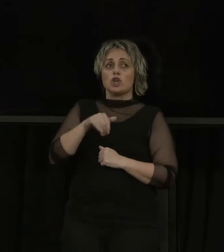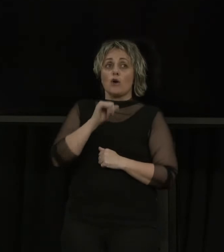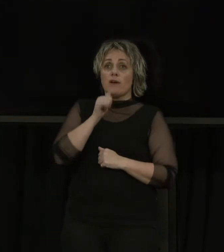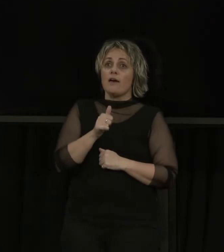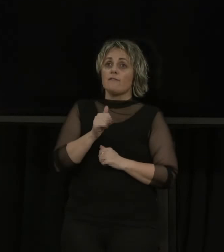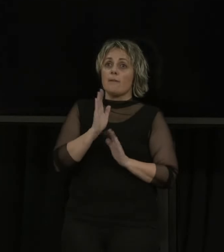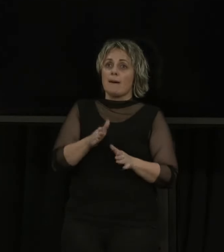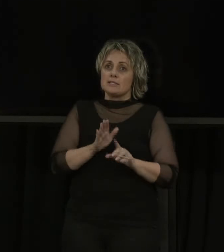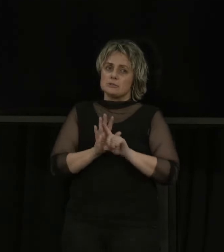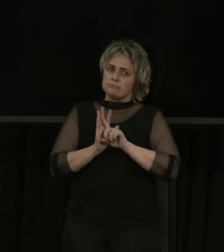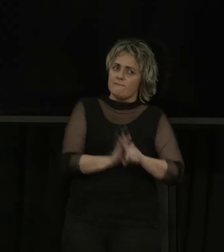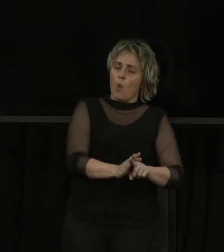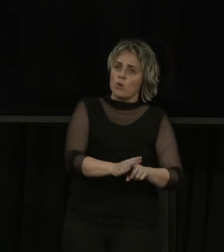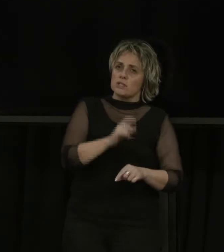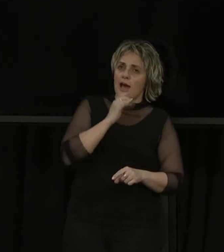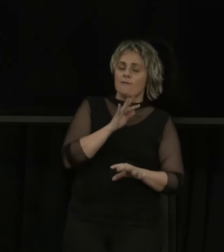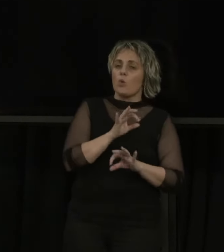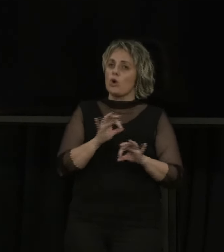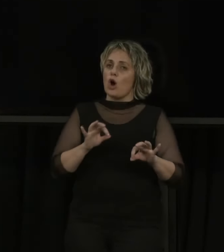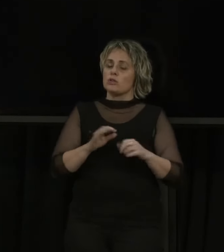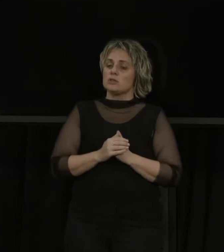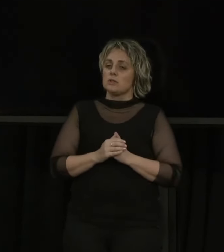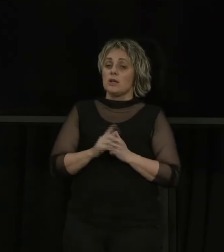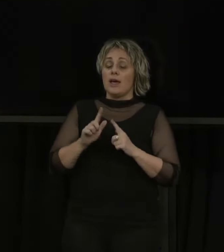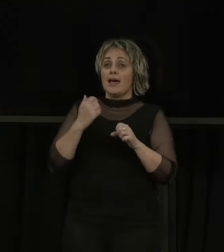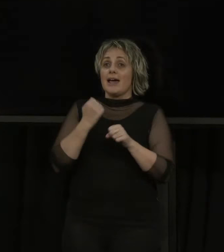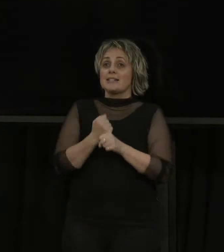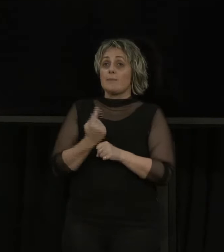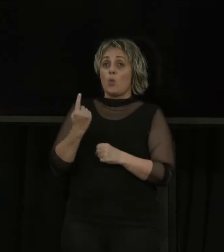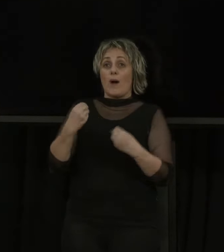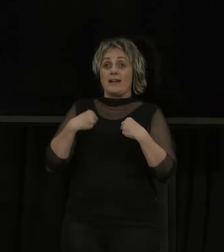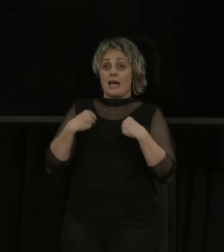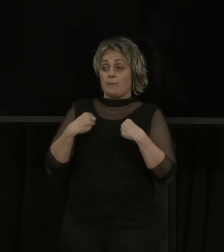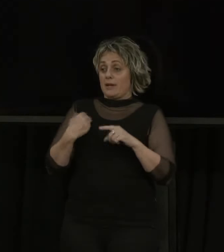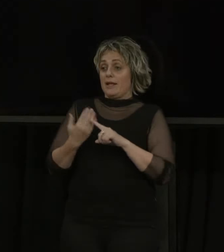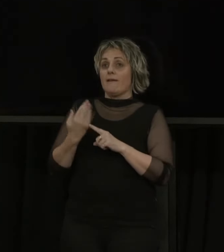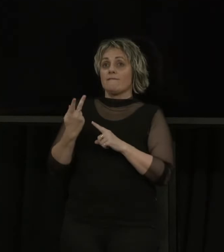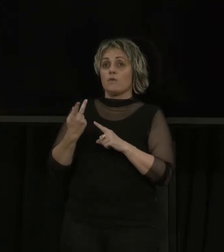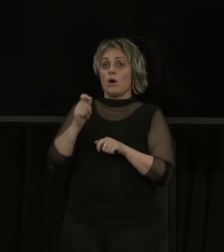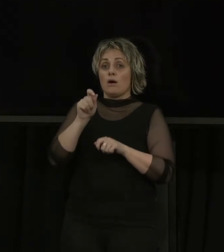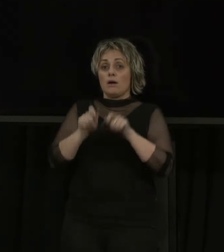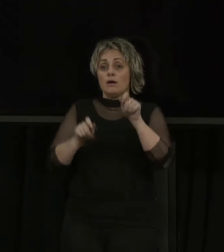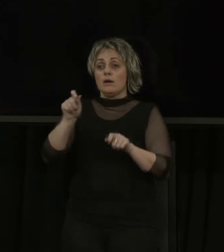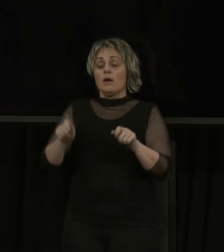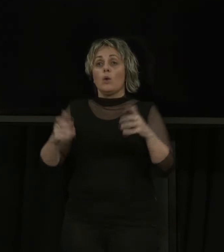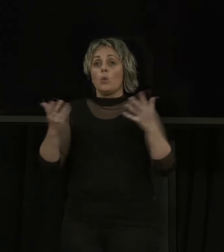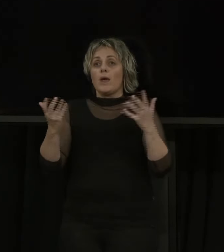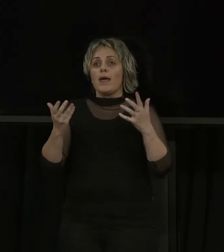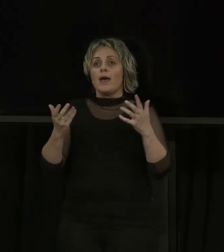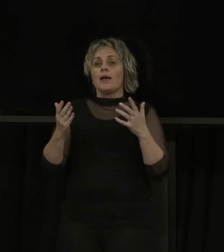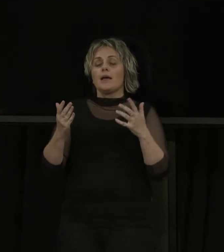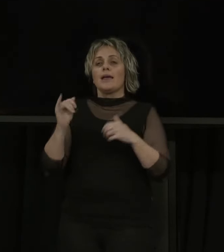disagree with that.